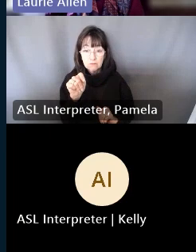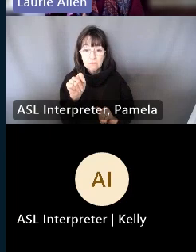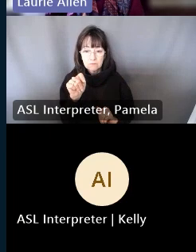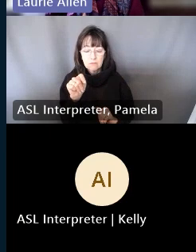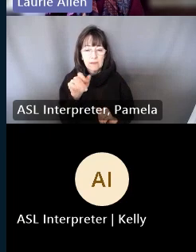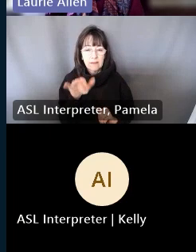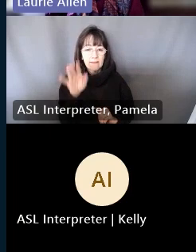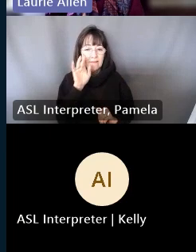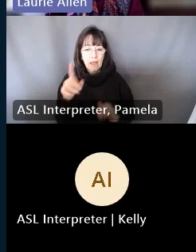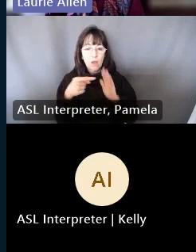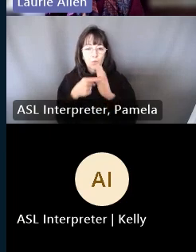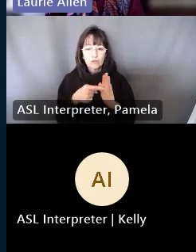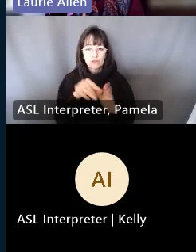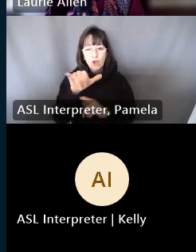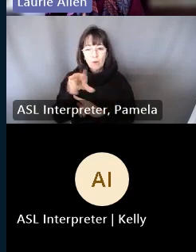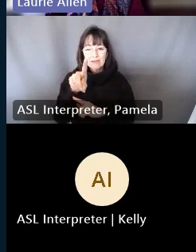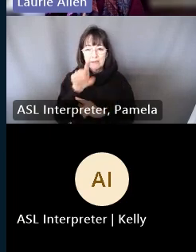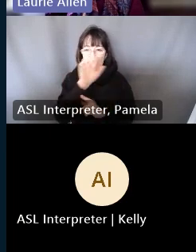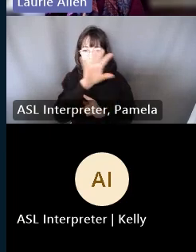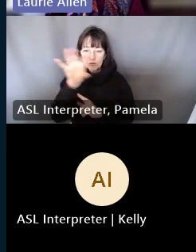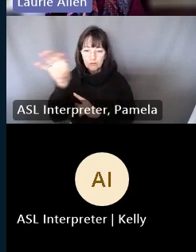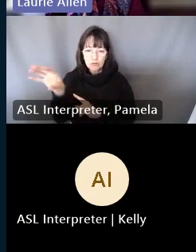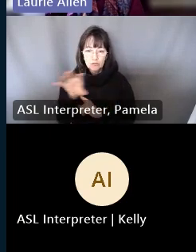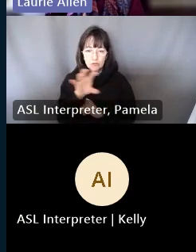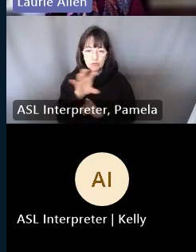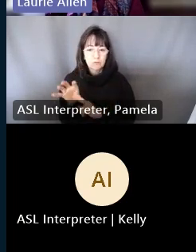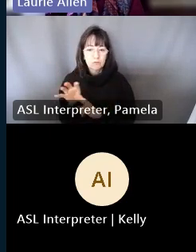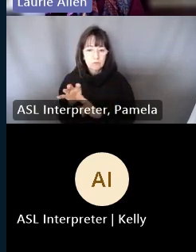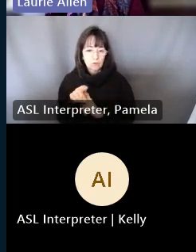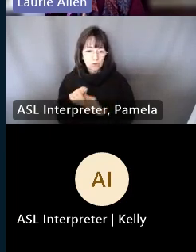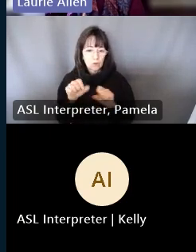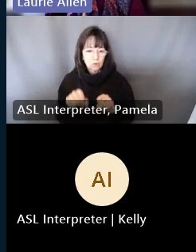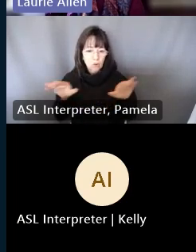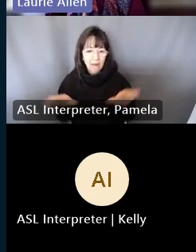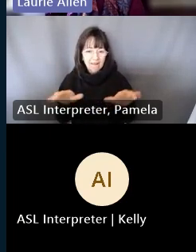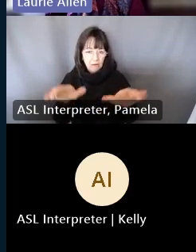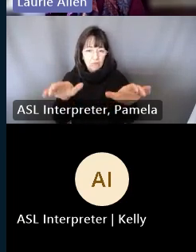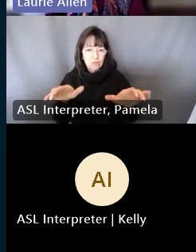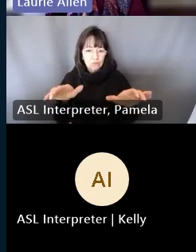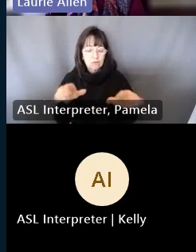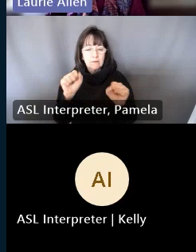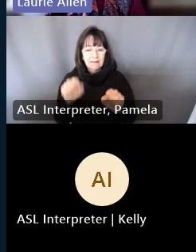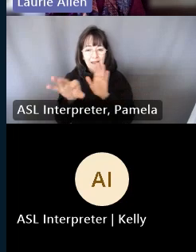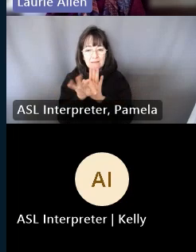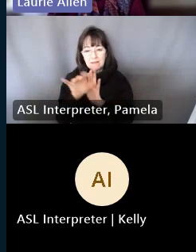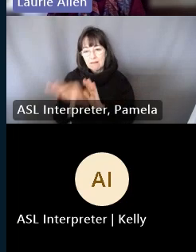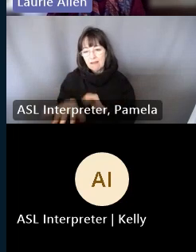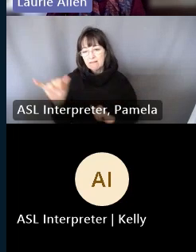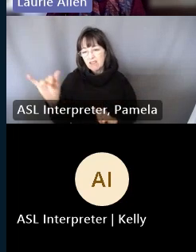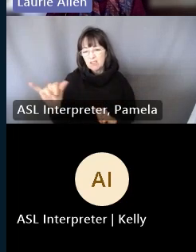across any button that you can take an action on. And you can select that as well, using Voice Access.